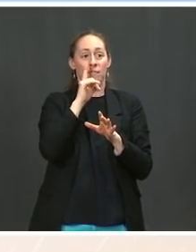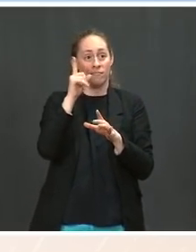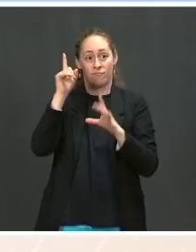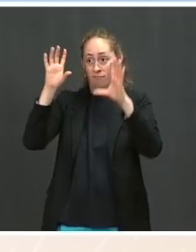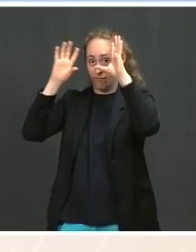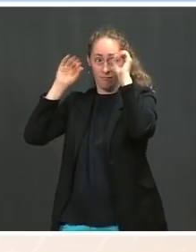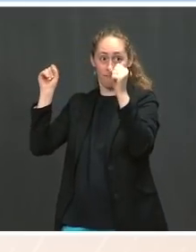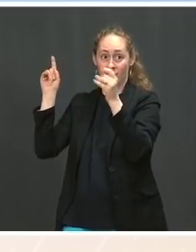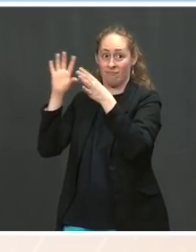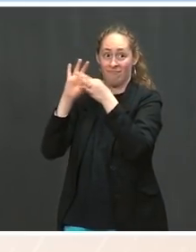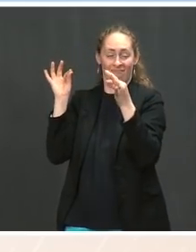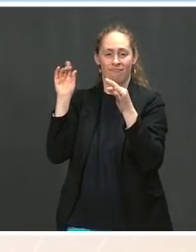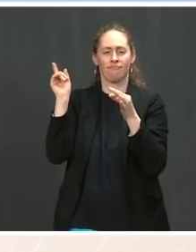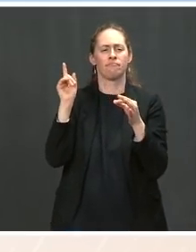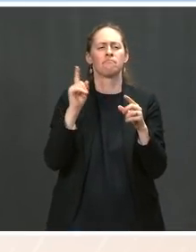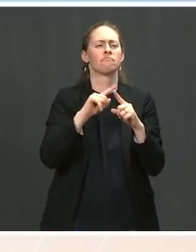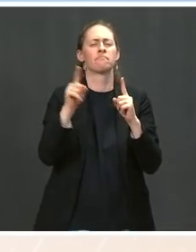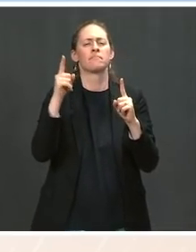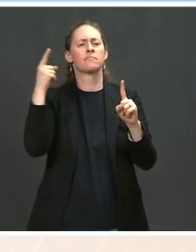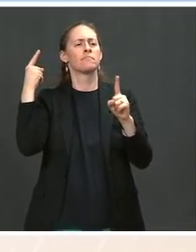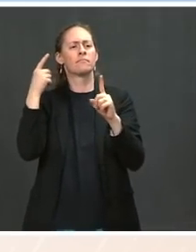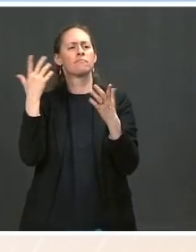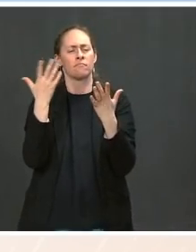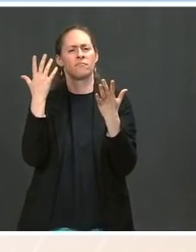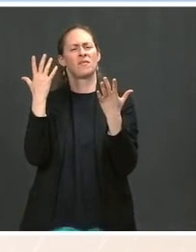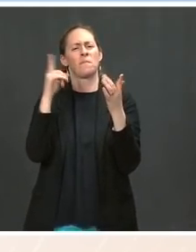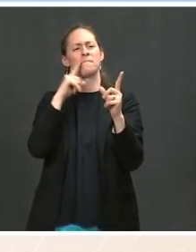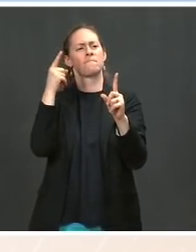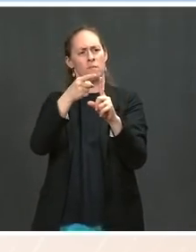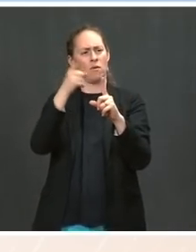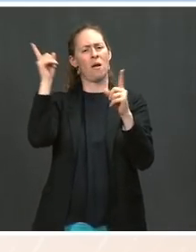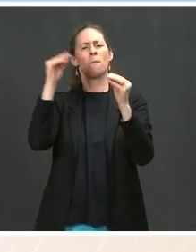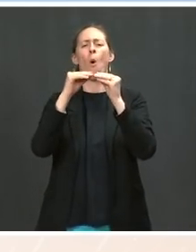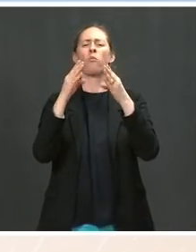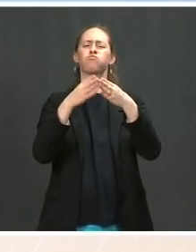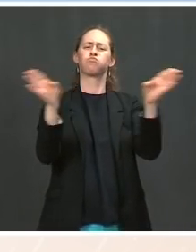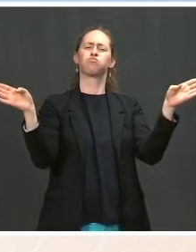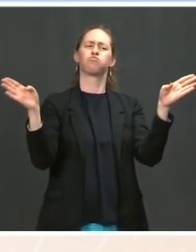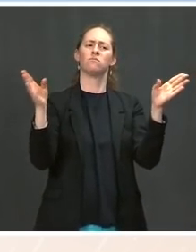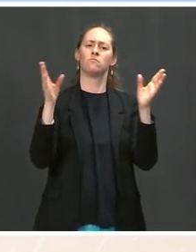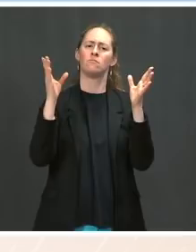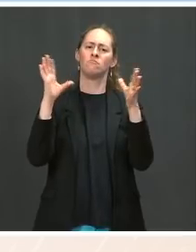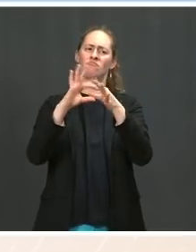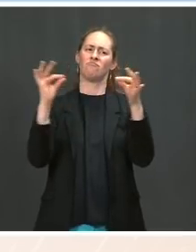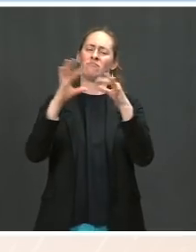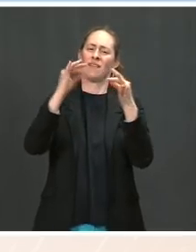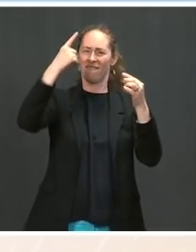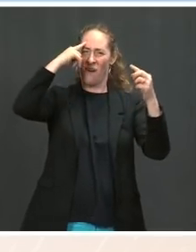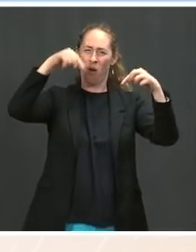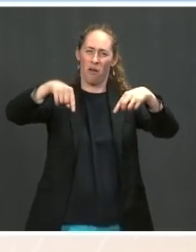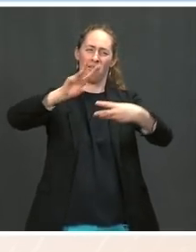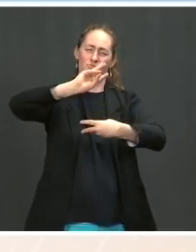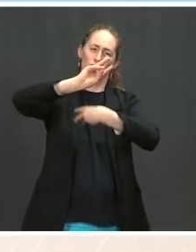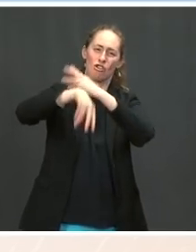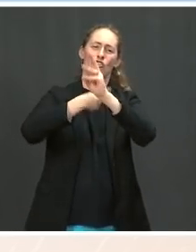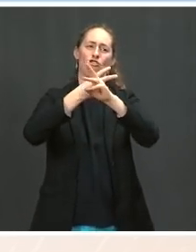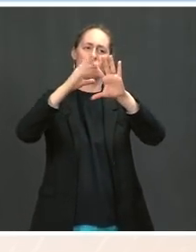but I would expect that he will talk more broadly about the need for the global community to address the threat of the climate crisis.